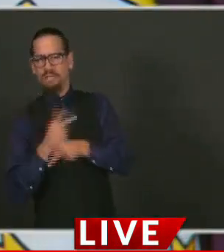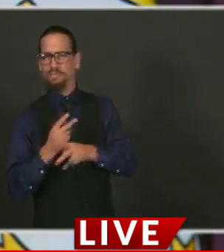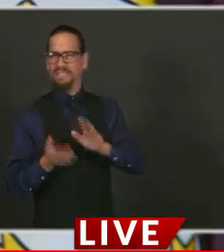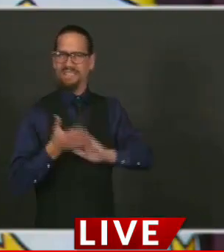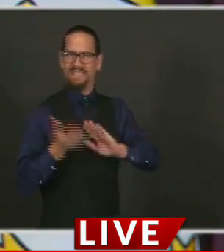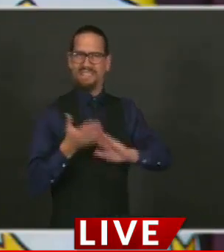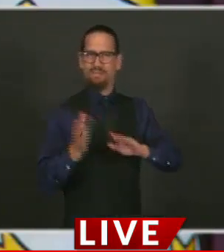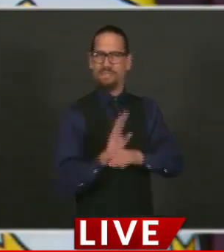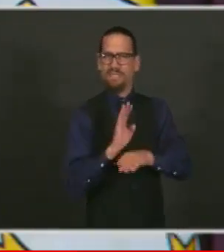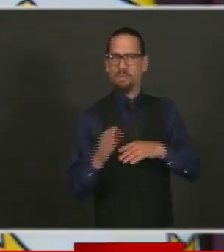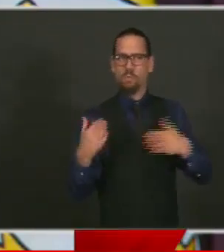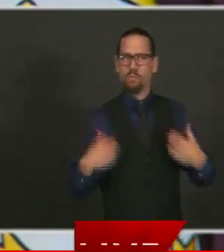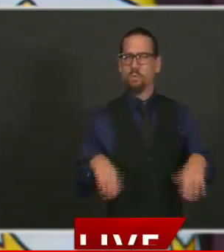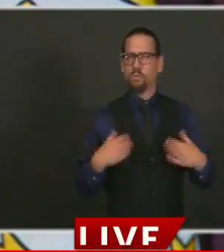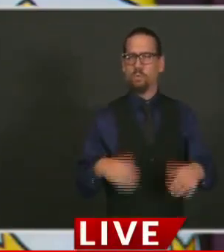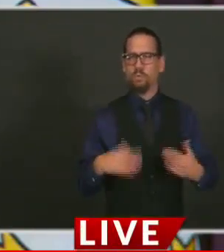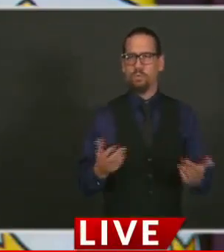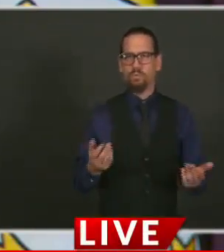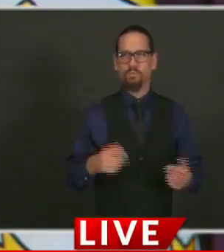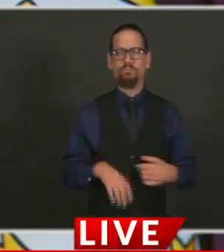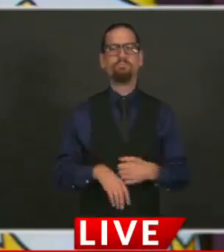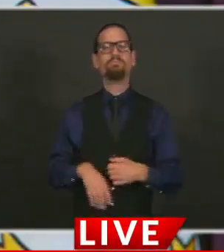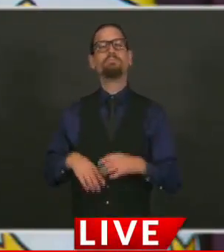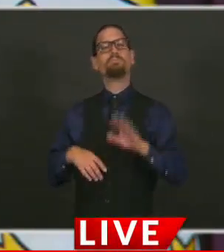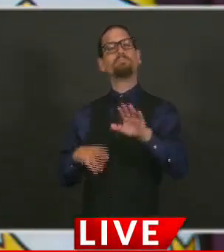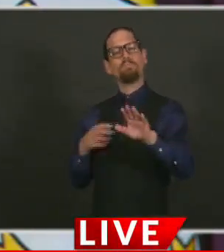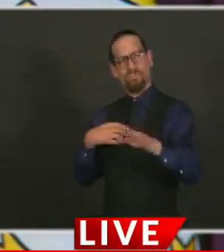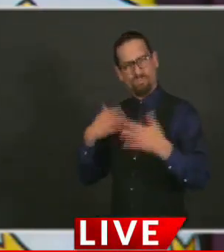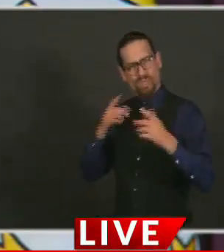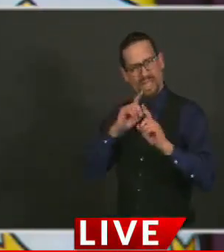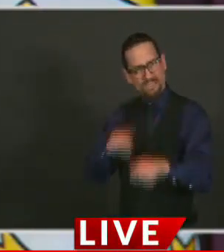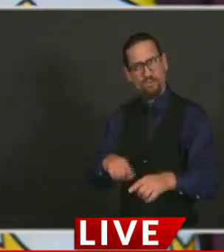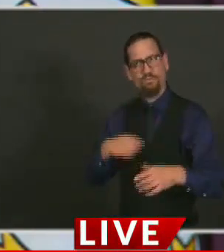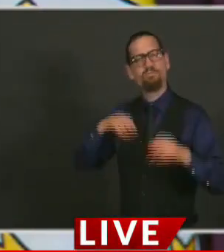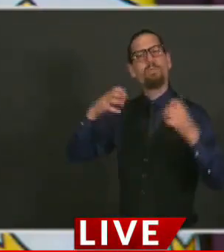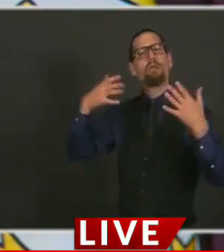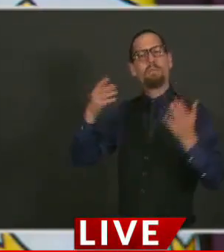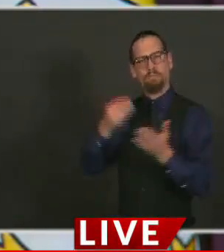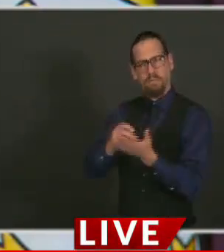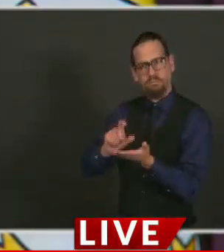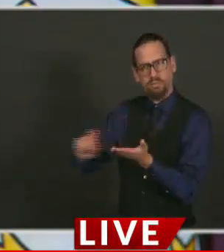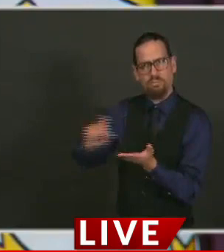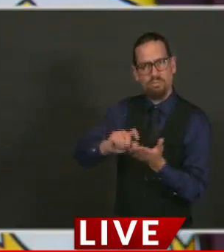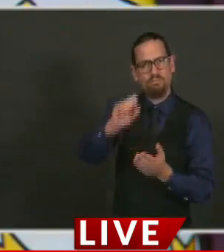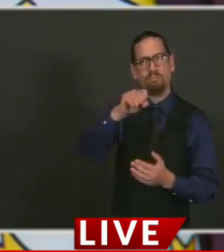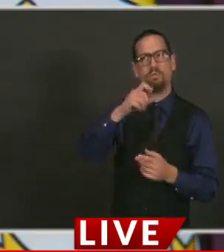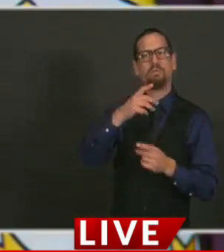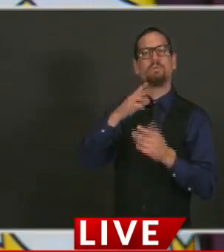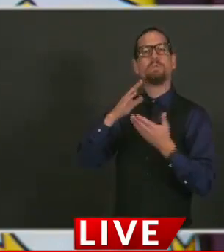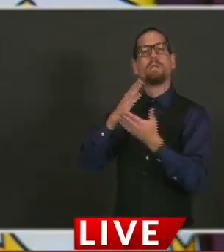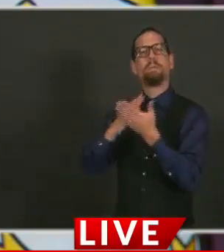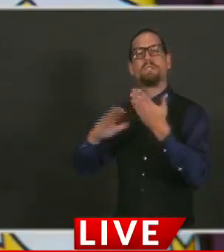BEGIN TO ABSORBED THE SHIRTS THE SHARED FINANCIAL SACRIFICE? THEY ALREADY ARE.